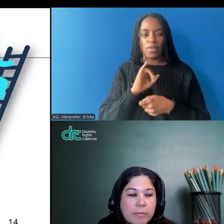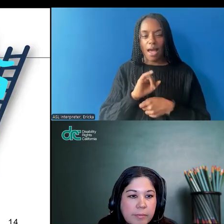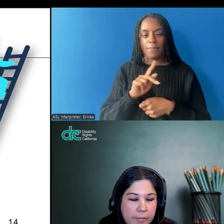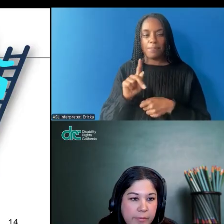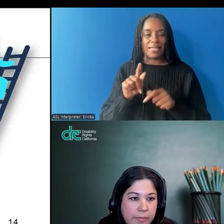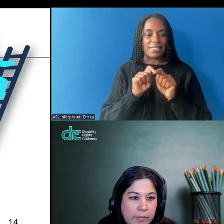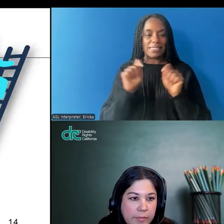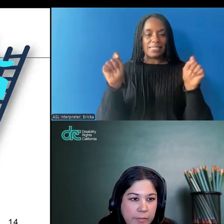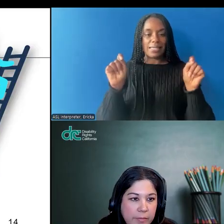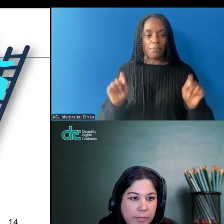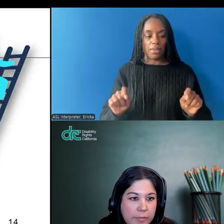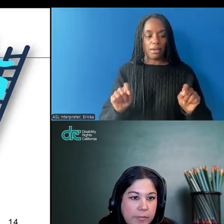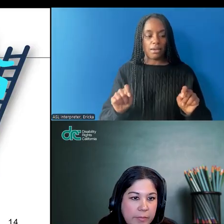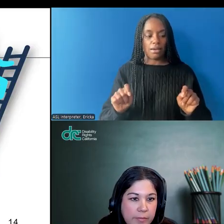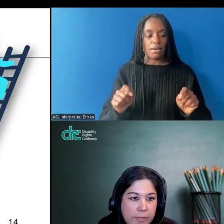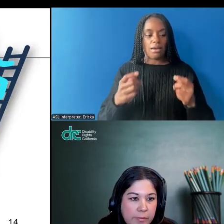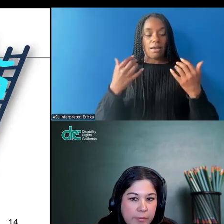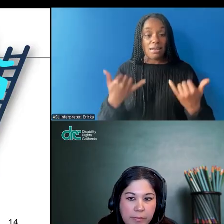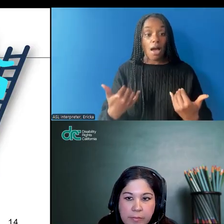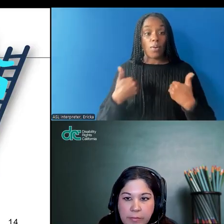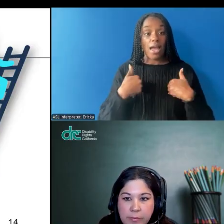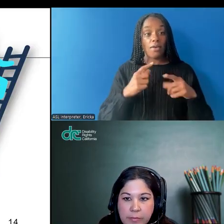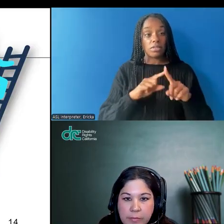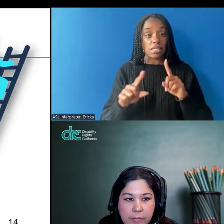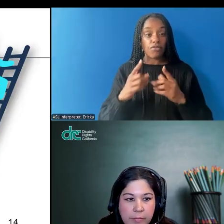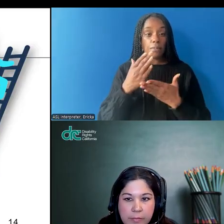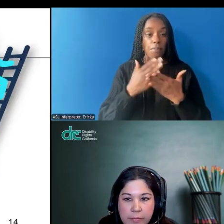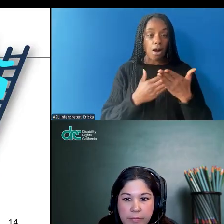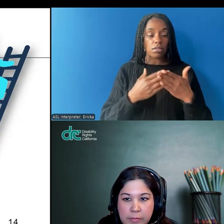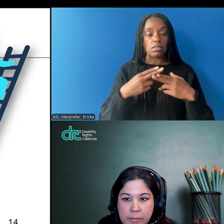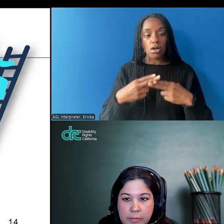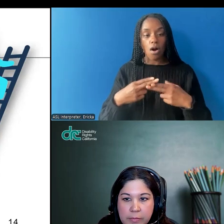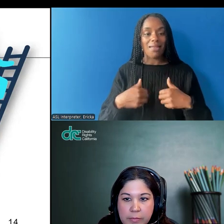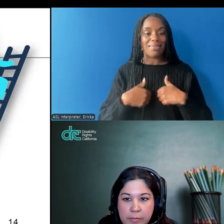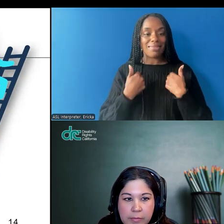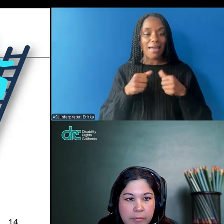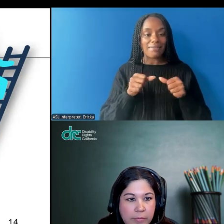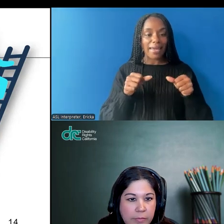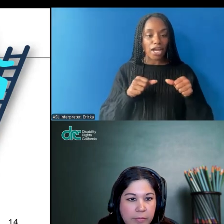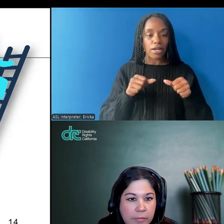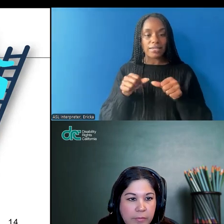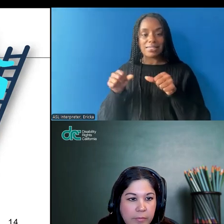Now where we have different sections or areas that are called life areas that either address things like